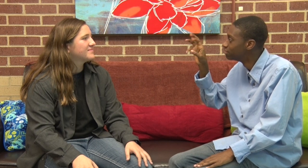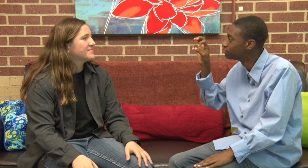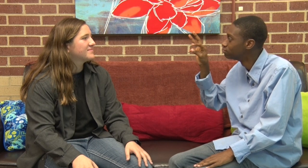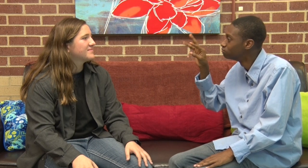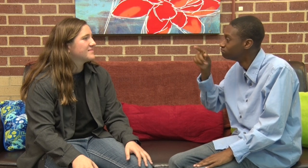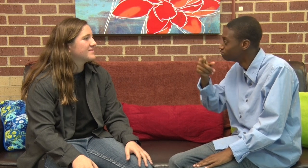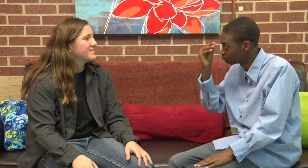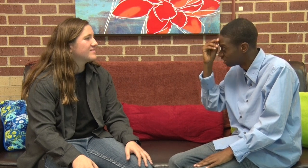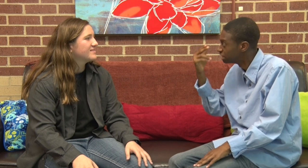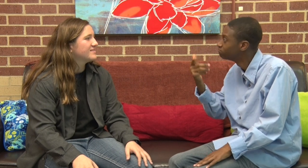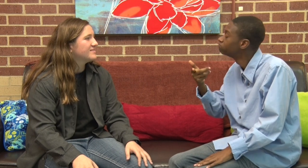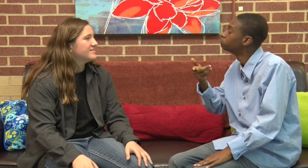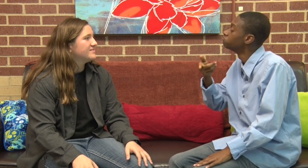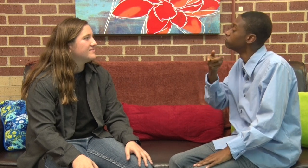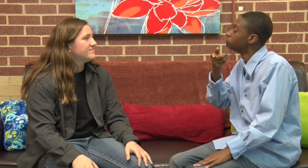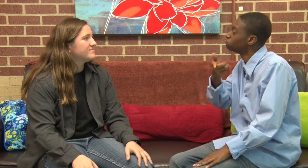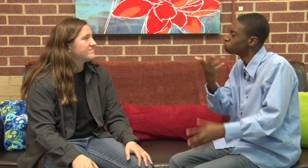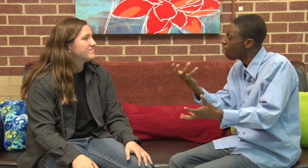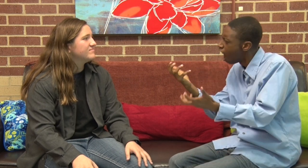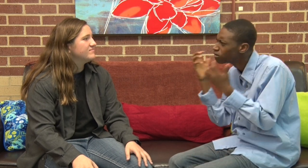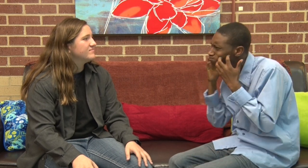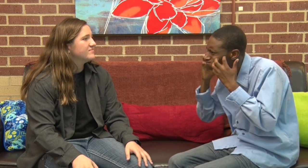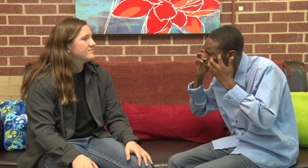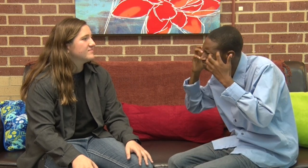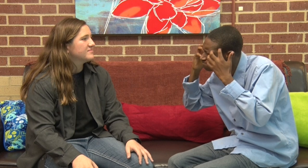Andrew, the boy, he wants freckles.